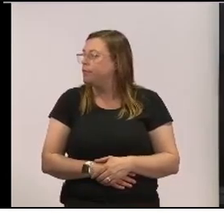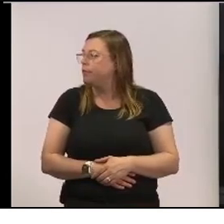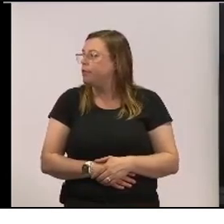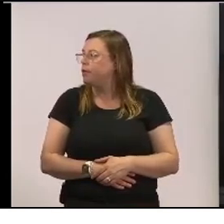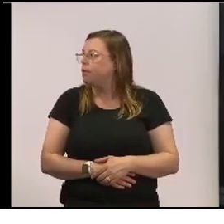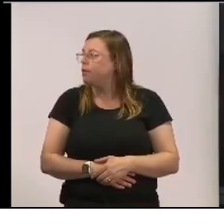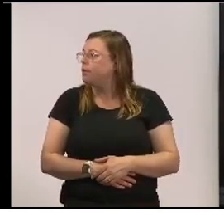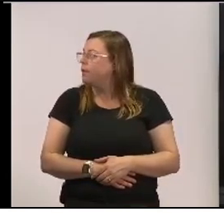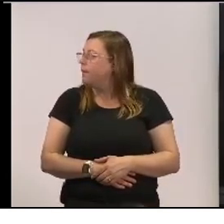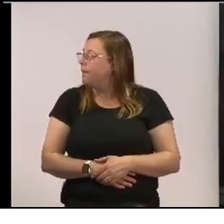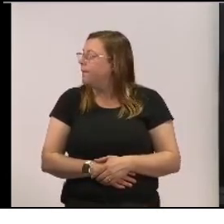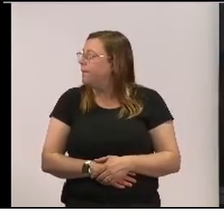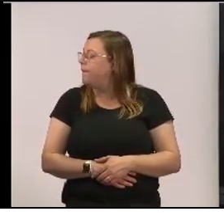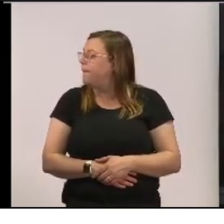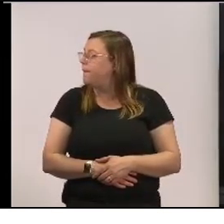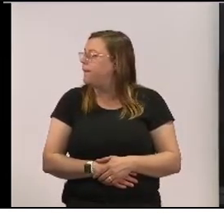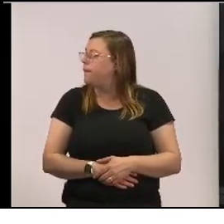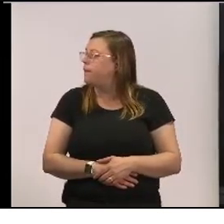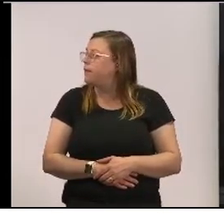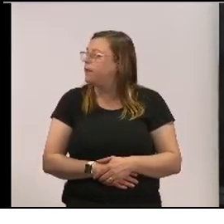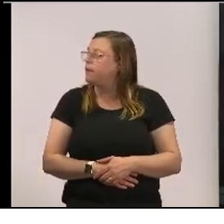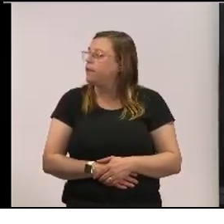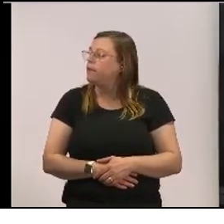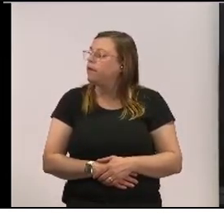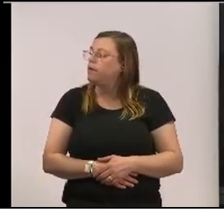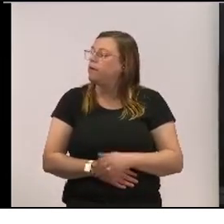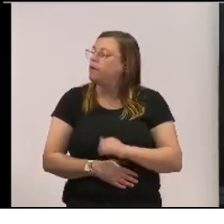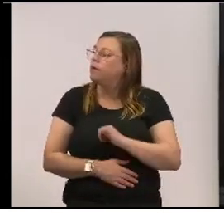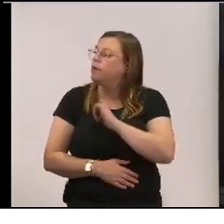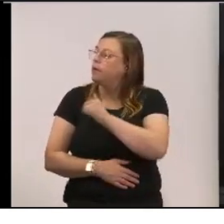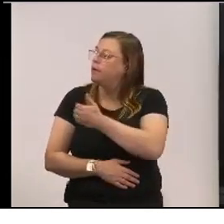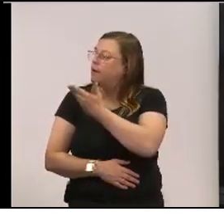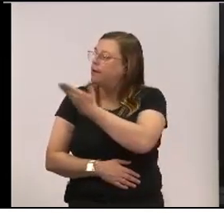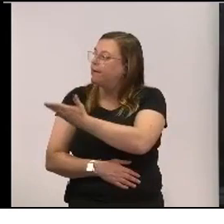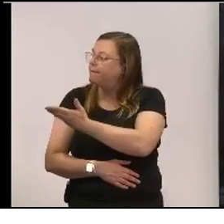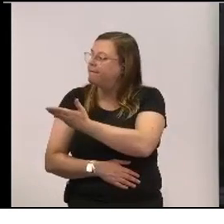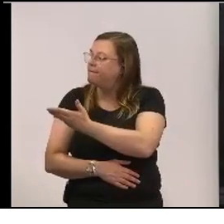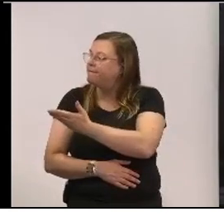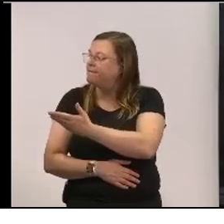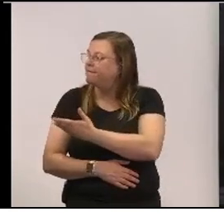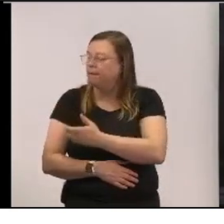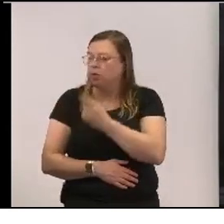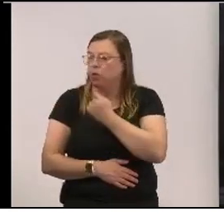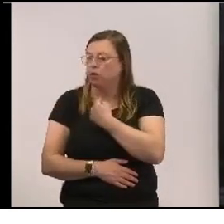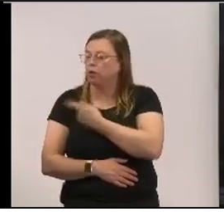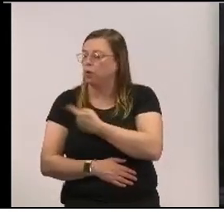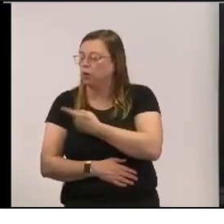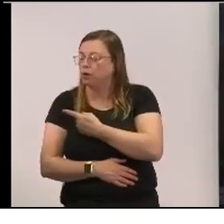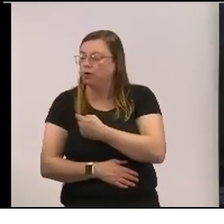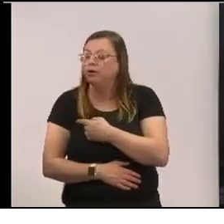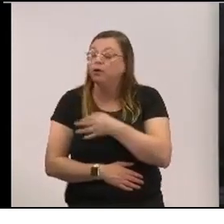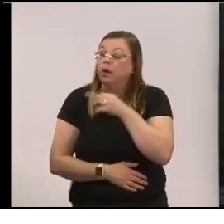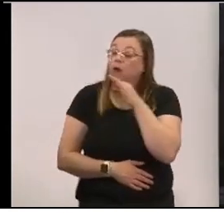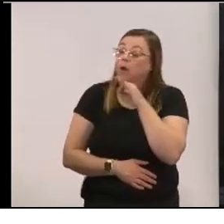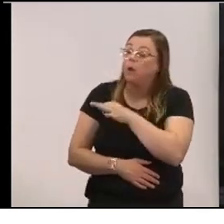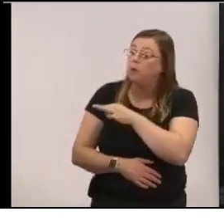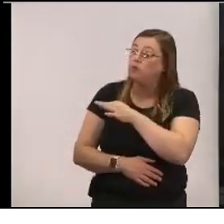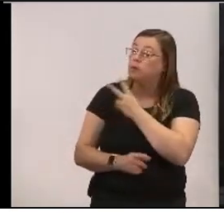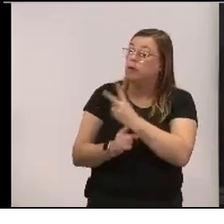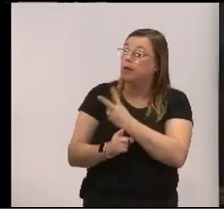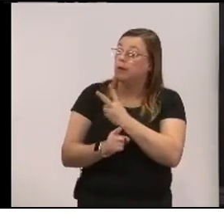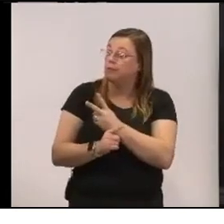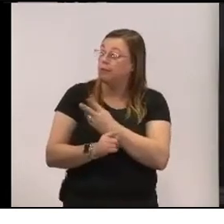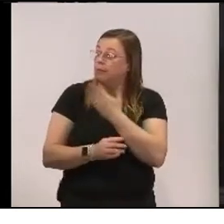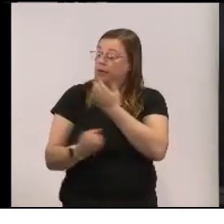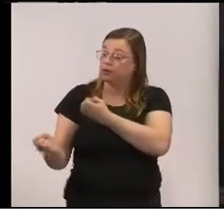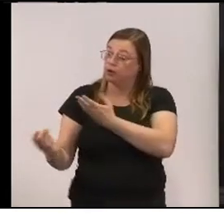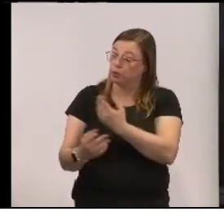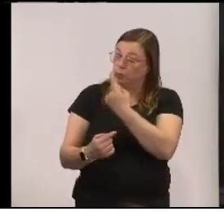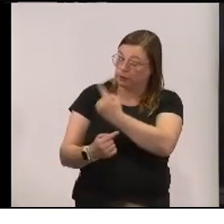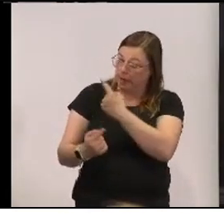Can I go next to you? And the question is, again, please introduce yourself, your role,